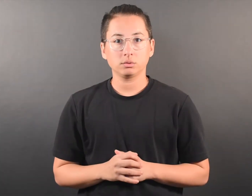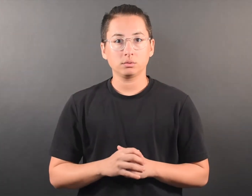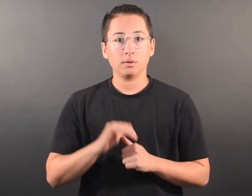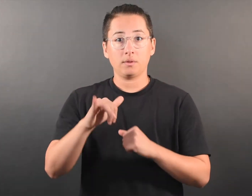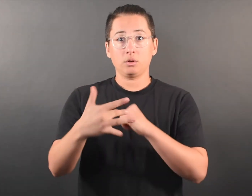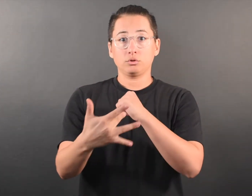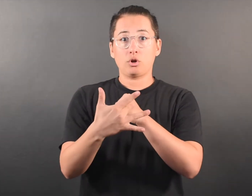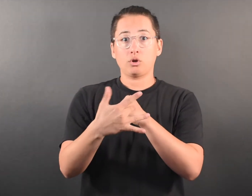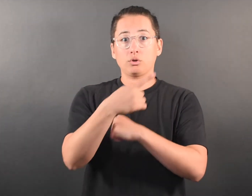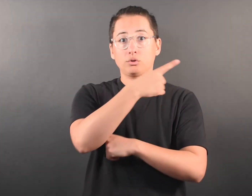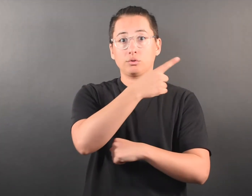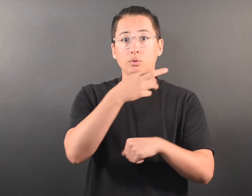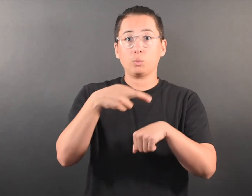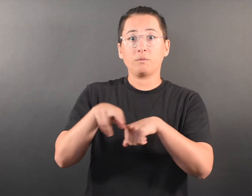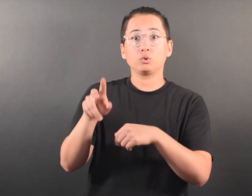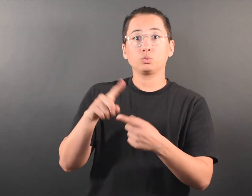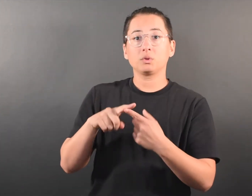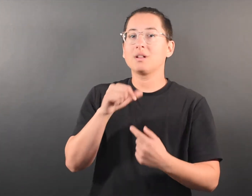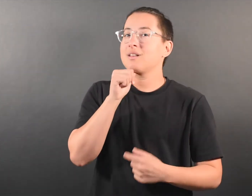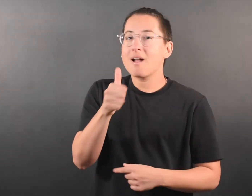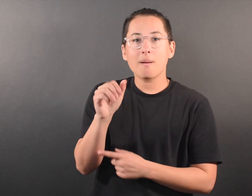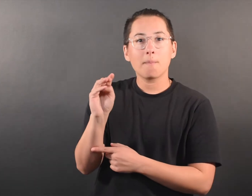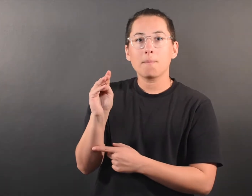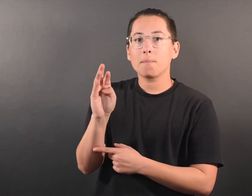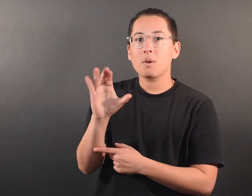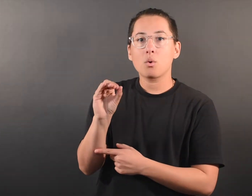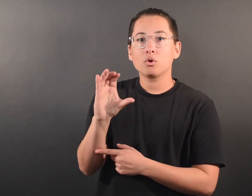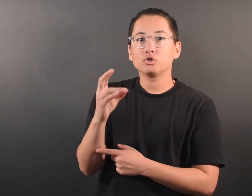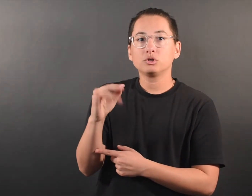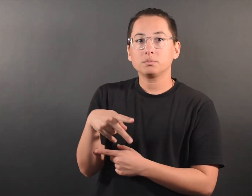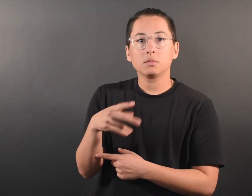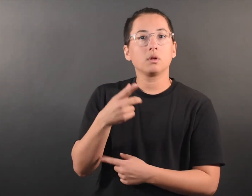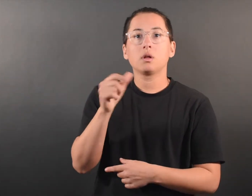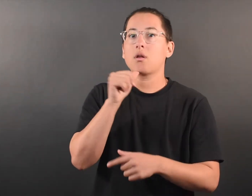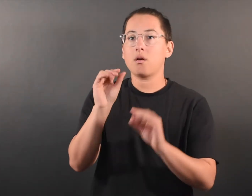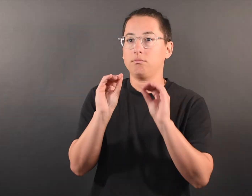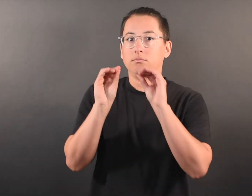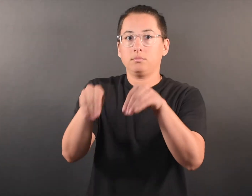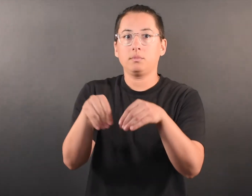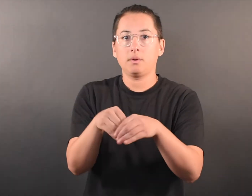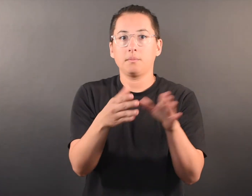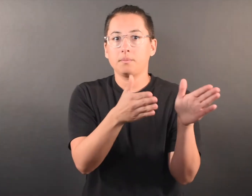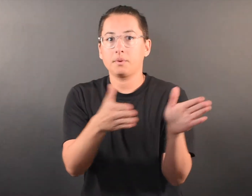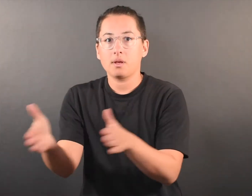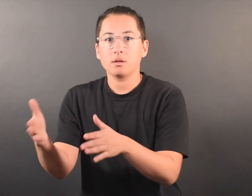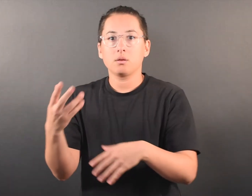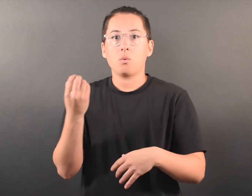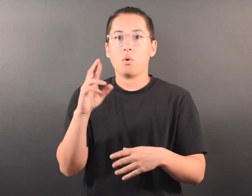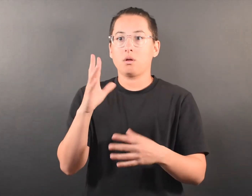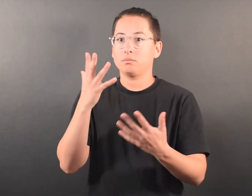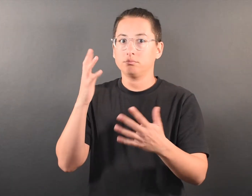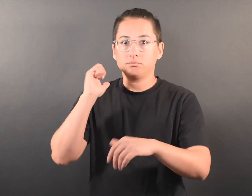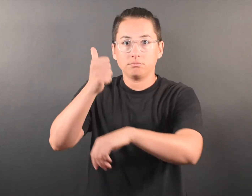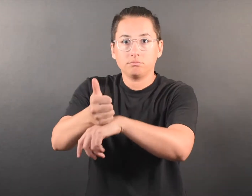The technology he was referencing is not a microchip, has not been implemented in